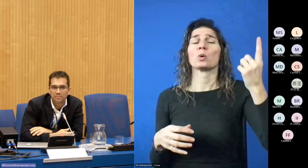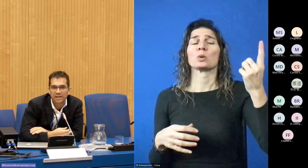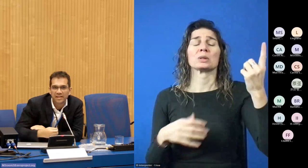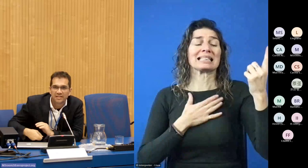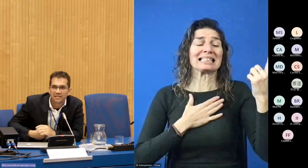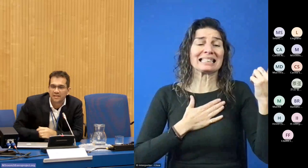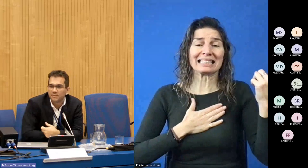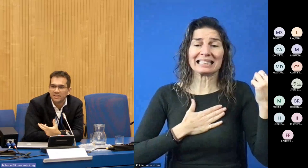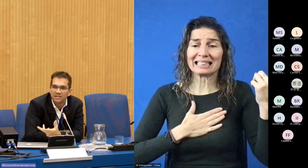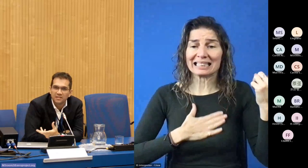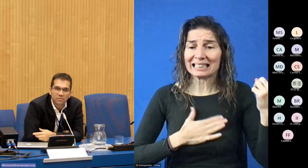there are two more needs. Two main needs. The first is funding for development and to extend